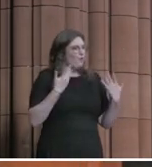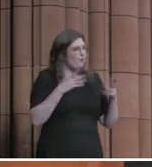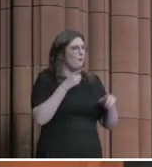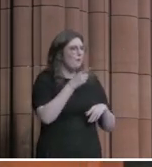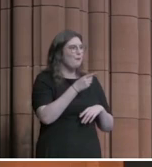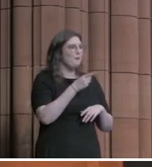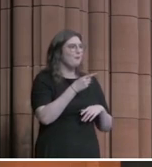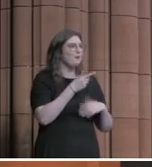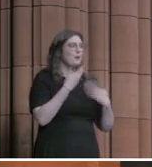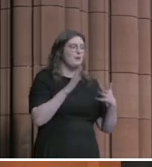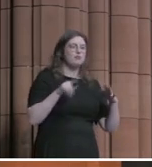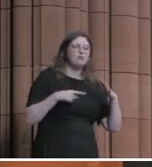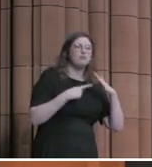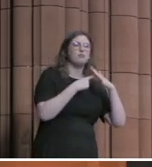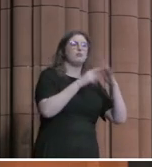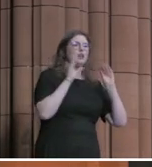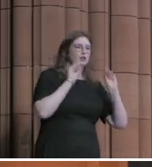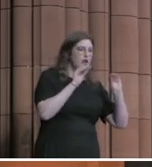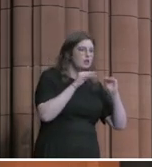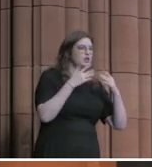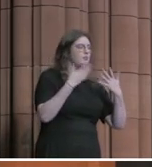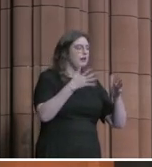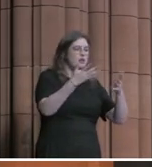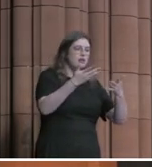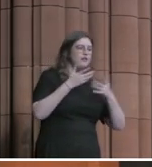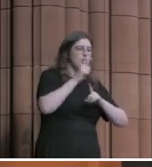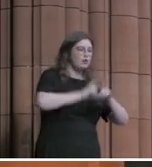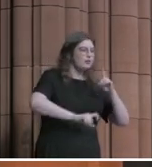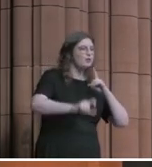a community of scholars, a legacy of leadership,